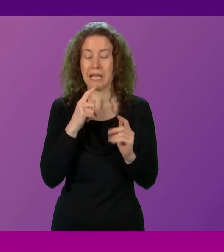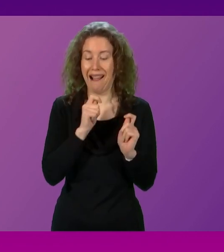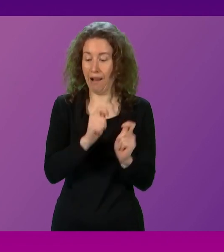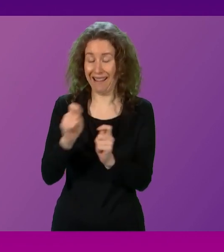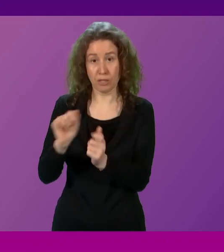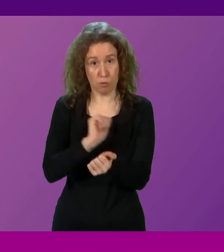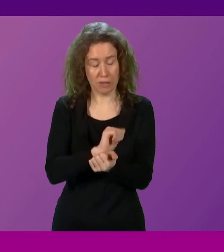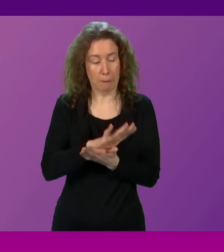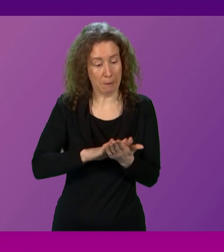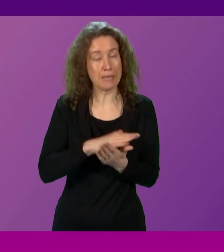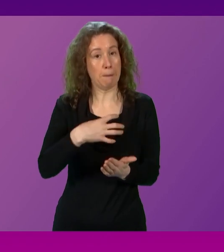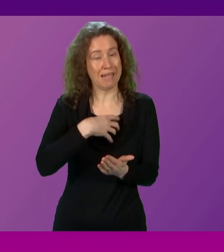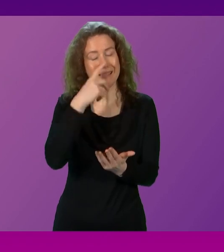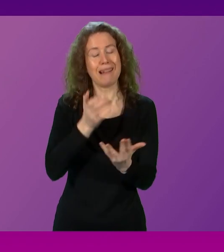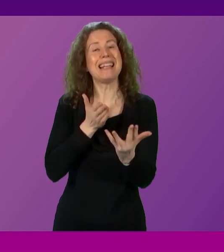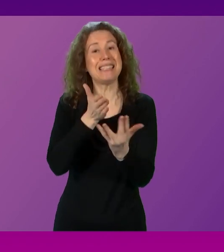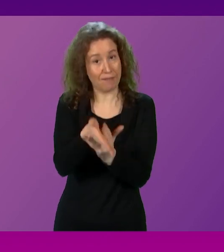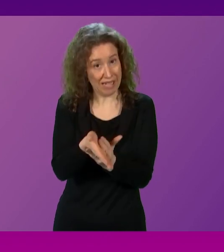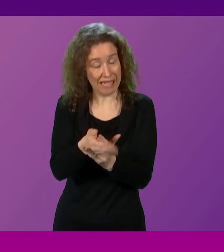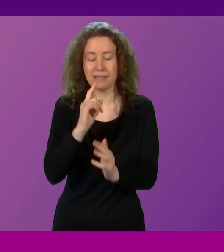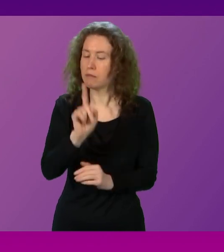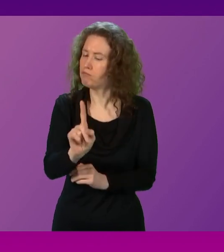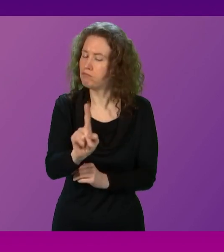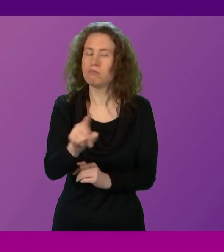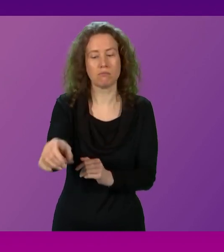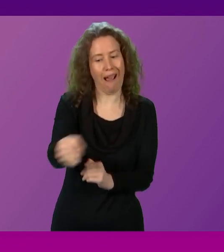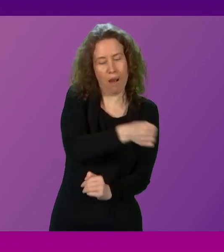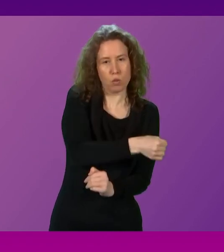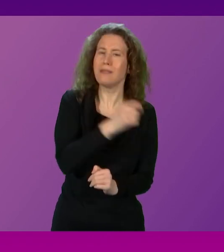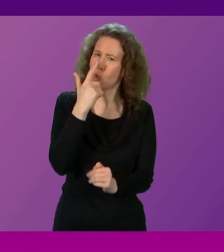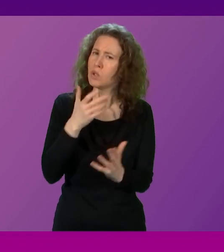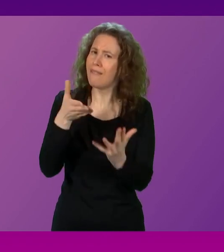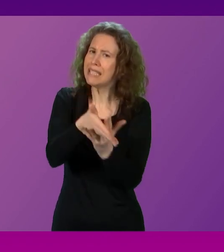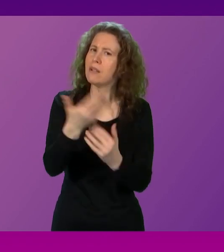allows ministers to intervene. Ministers could have intervened before now. Rule 19